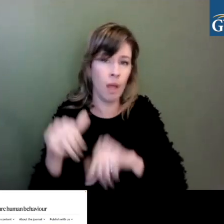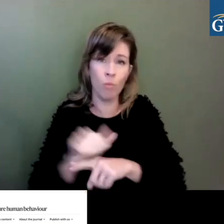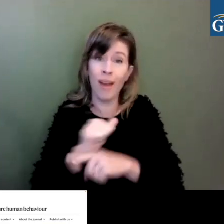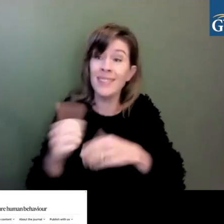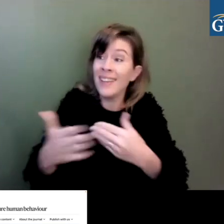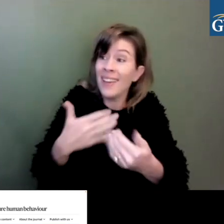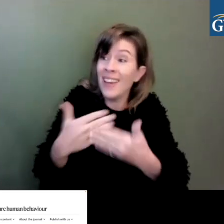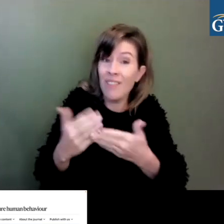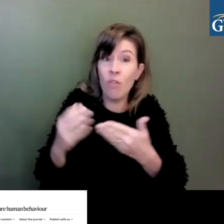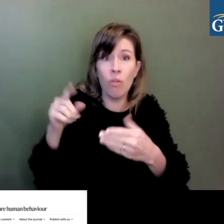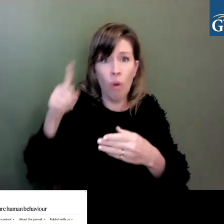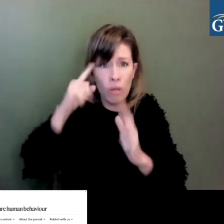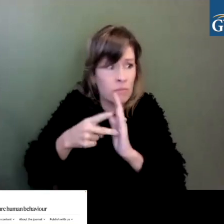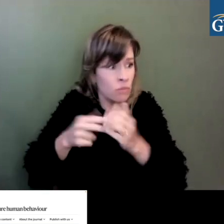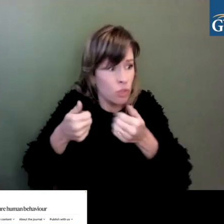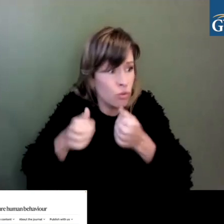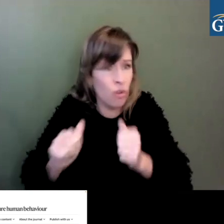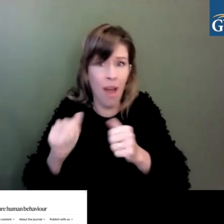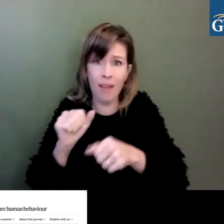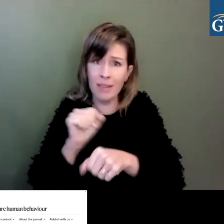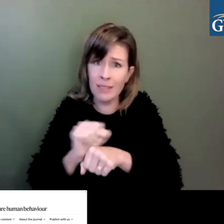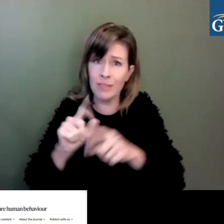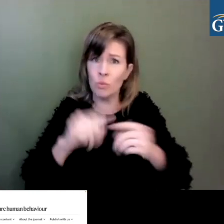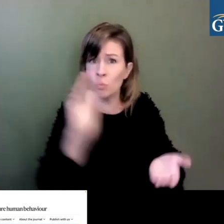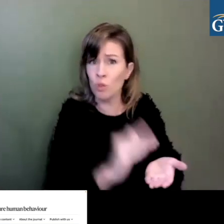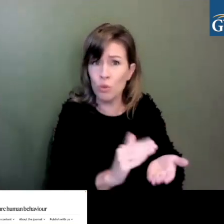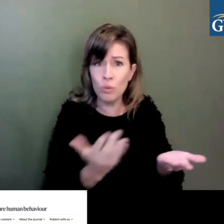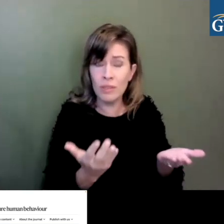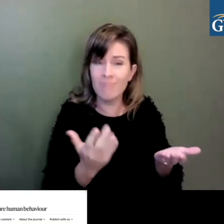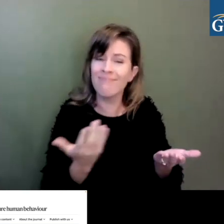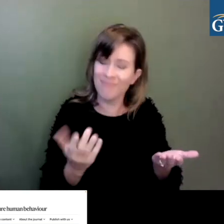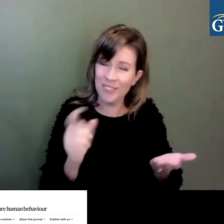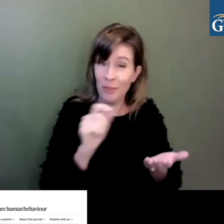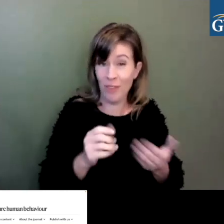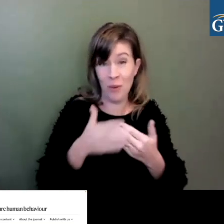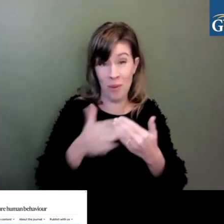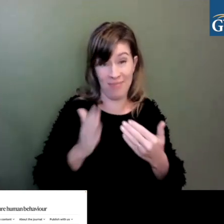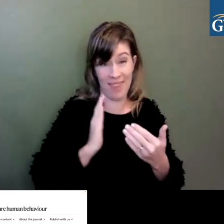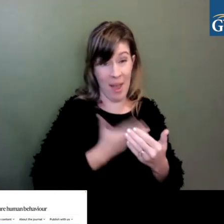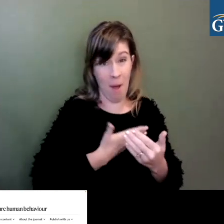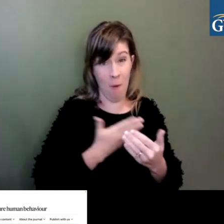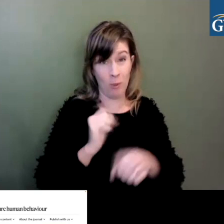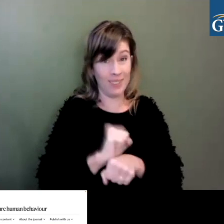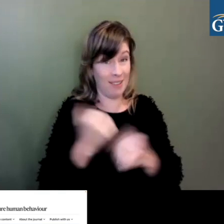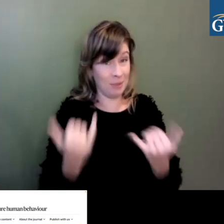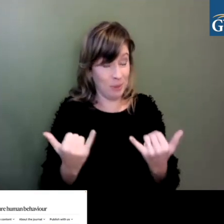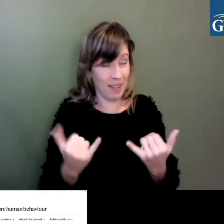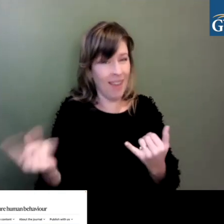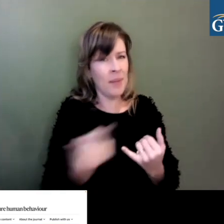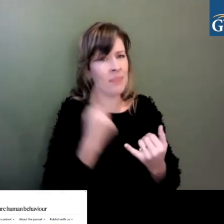address them. Thus our task for the rest of this talk is to think more closely about what is old and new about the